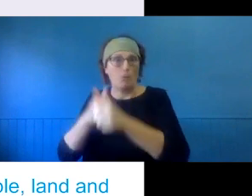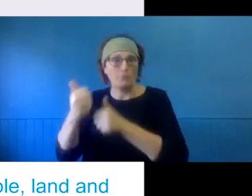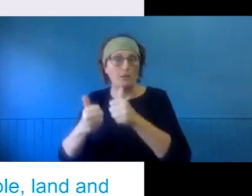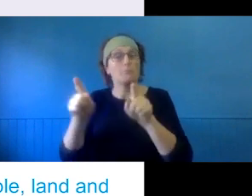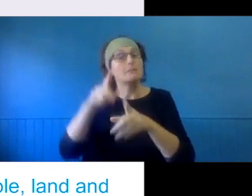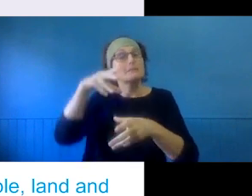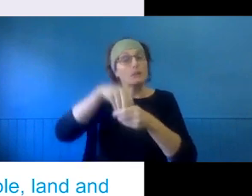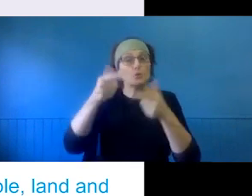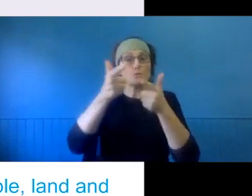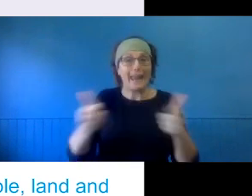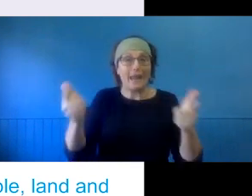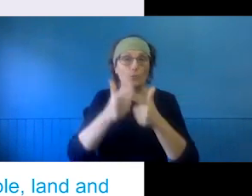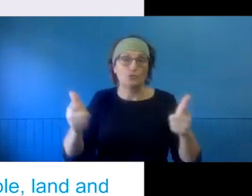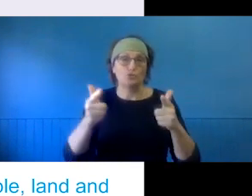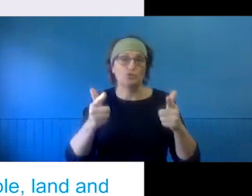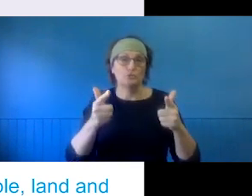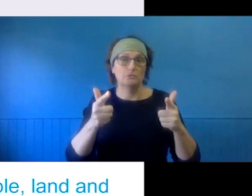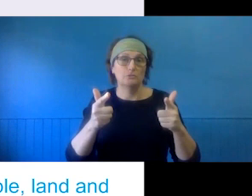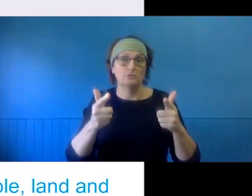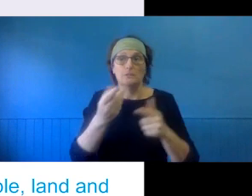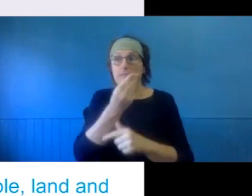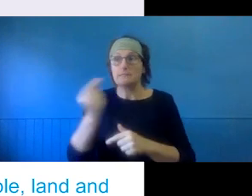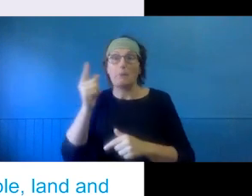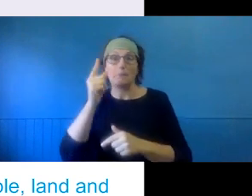to be spoken, those that are speaking, that have been revitised,